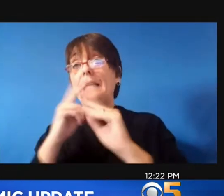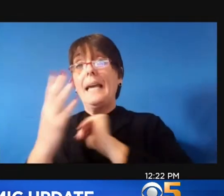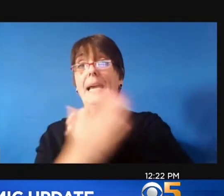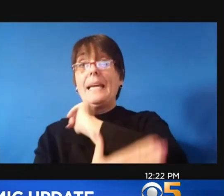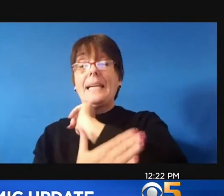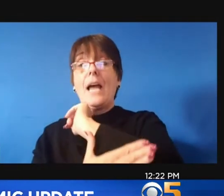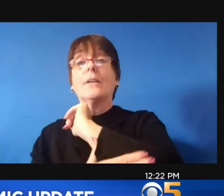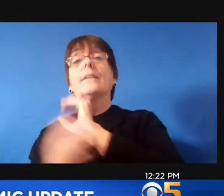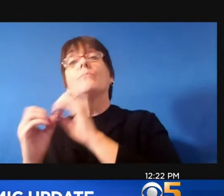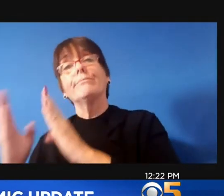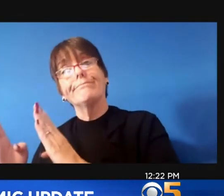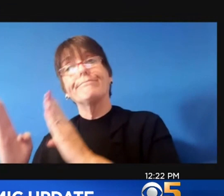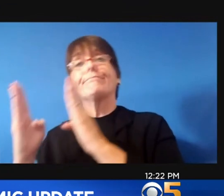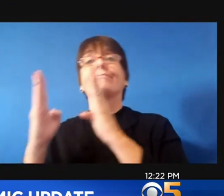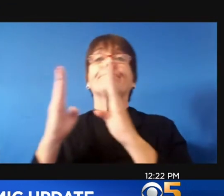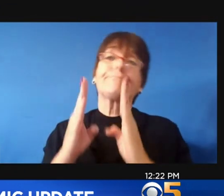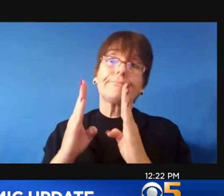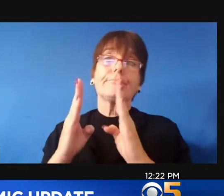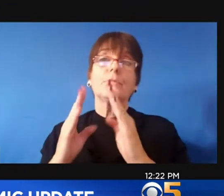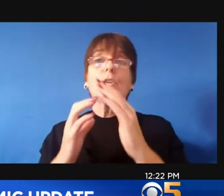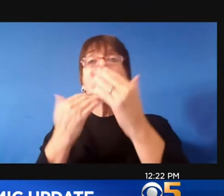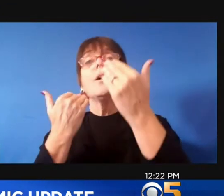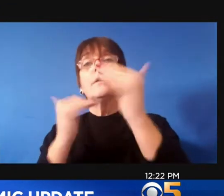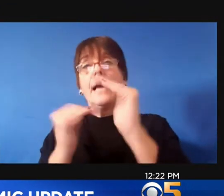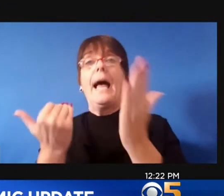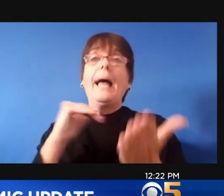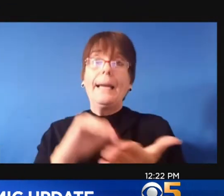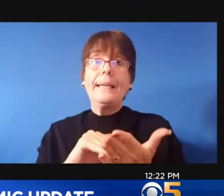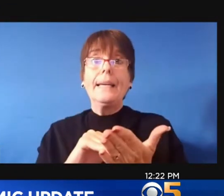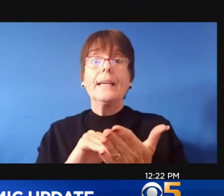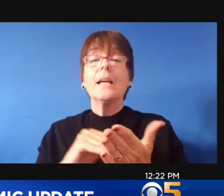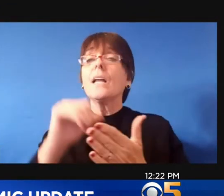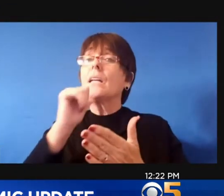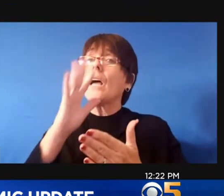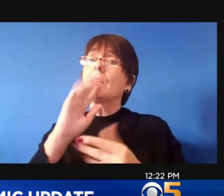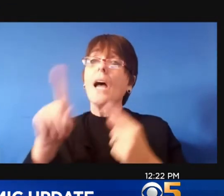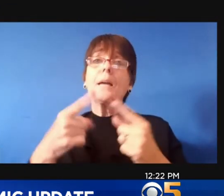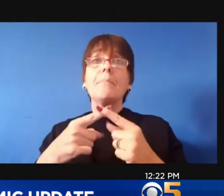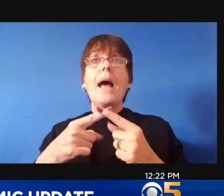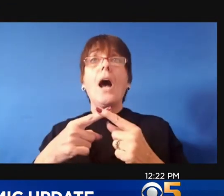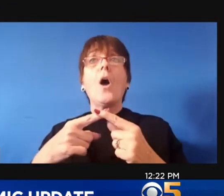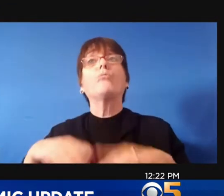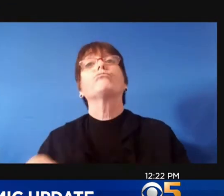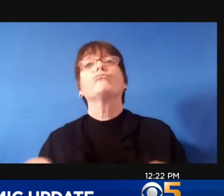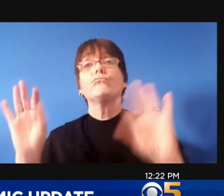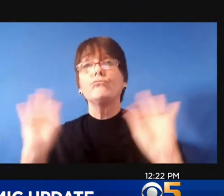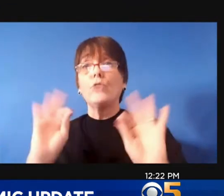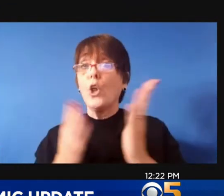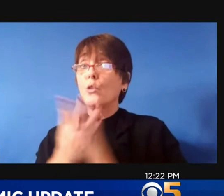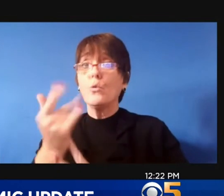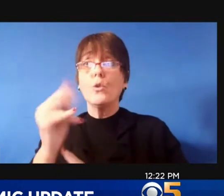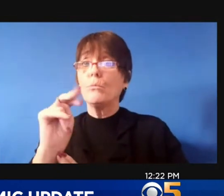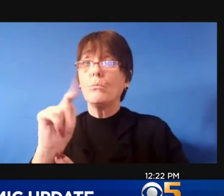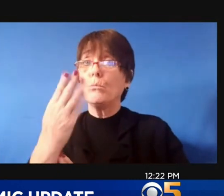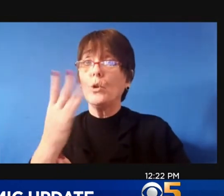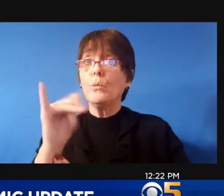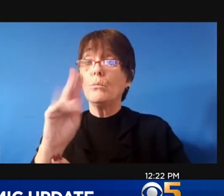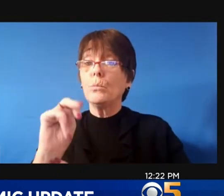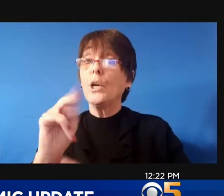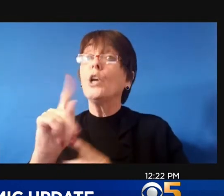SEEING INCREASES IN CASES STATEWIDE WE ARE BEGINNING TO SEE COUNTIES MOVE TO A MORE RESTRICTIVE TIER . WE TALK